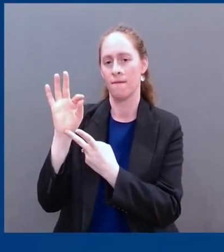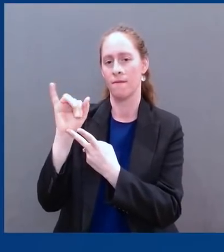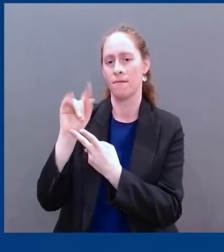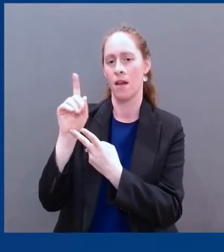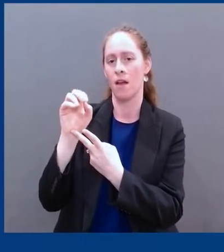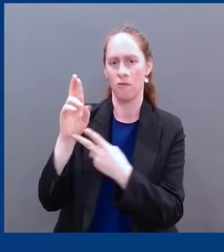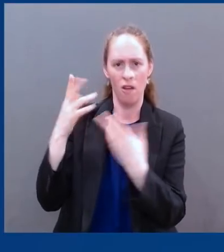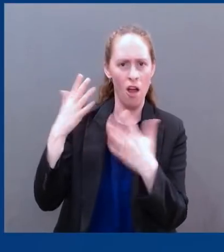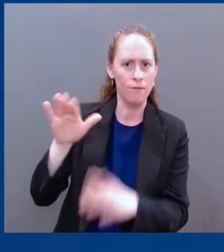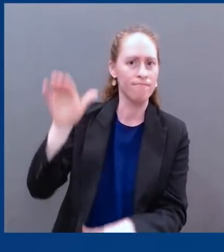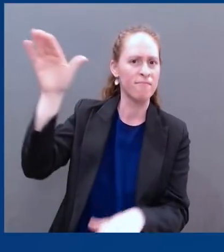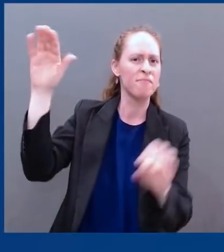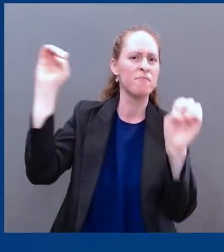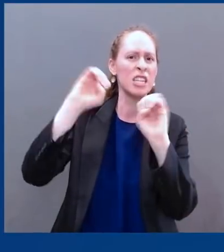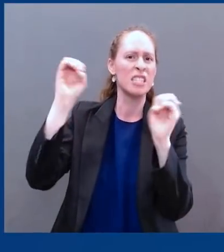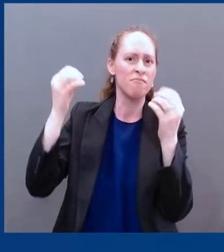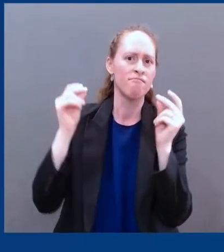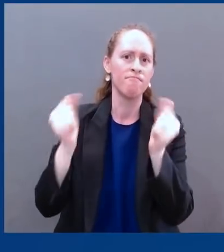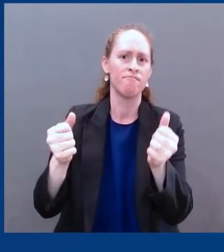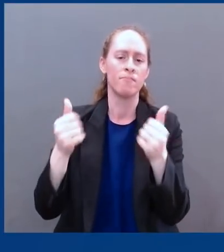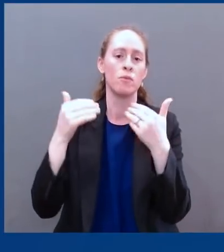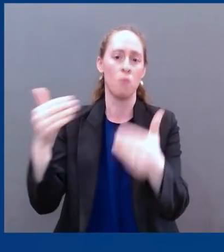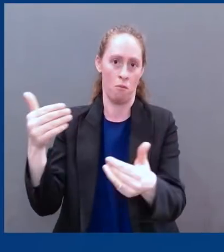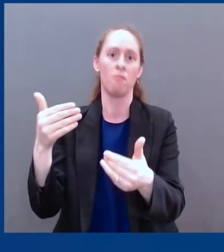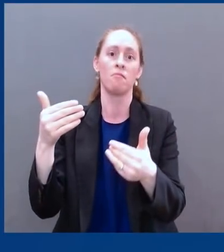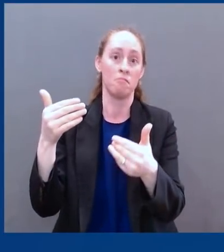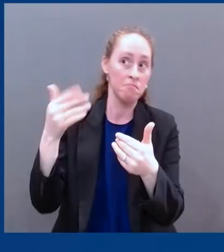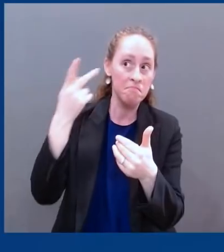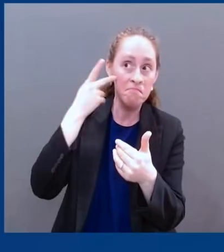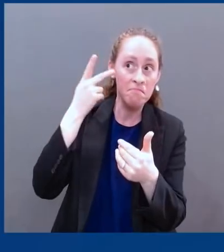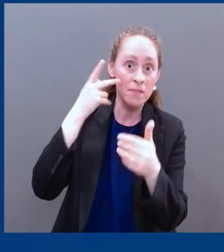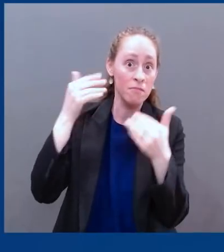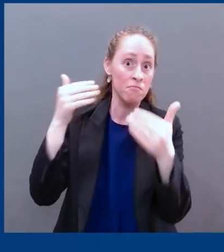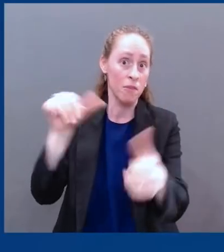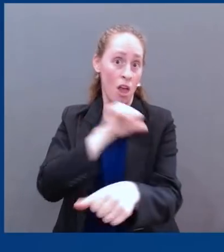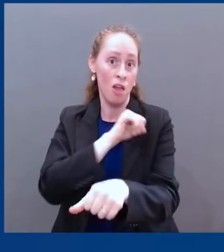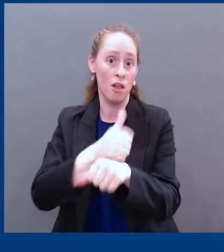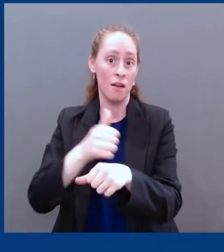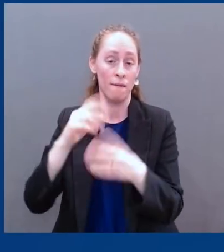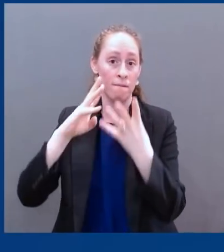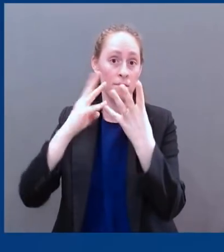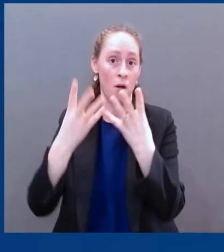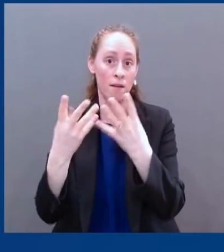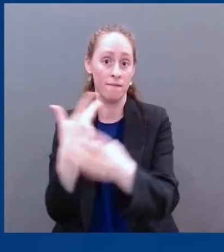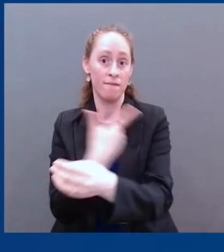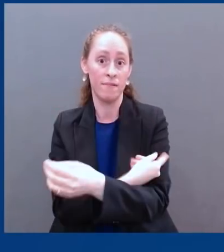What we can say today is that those data have been submitted, some are continuing to be accumulated,